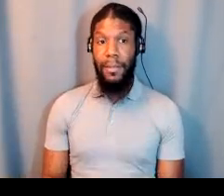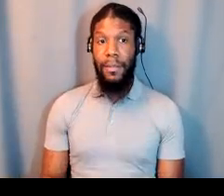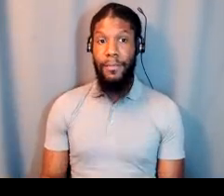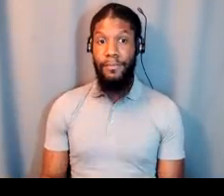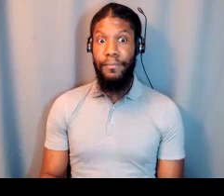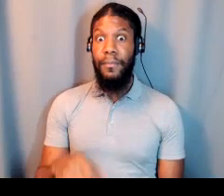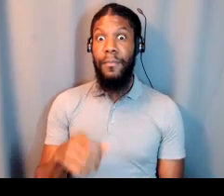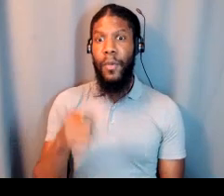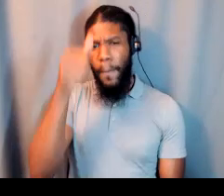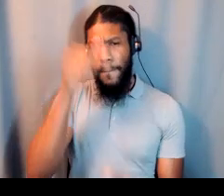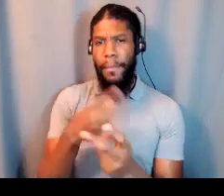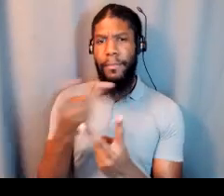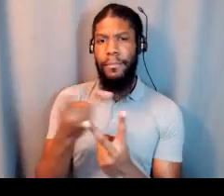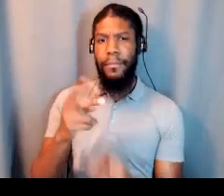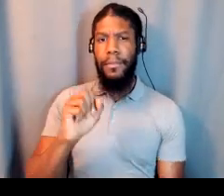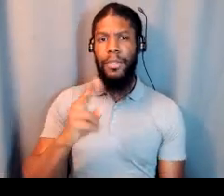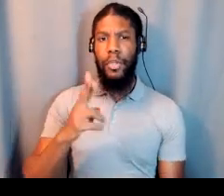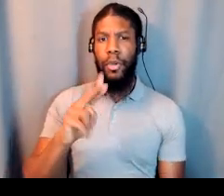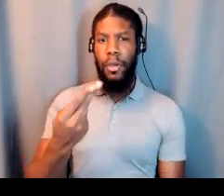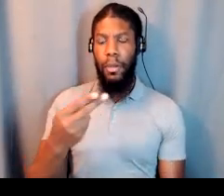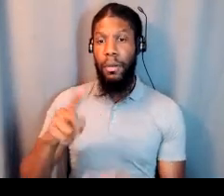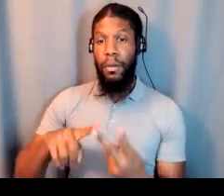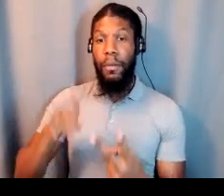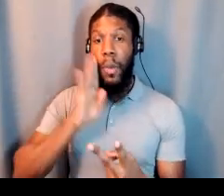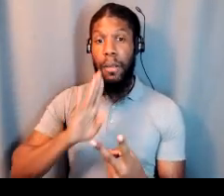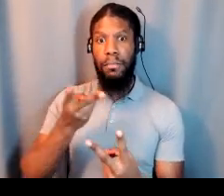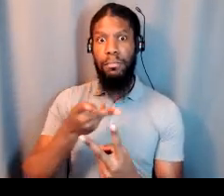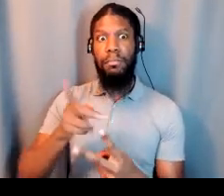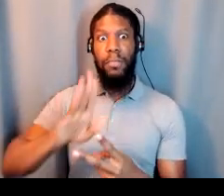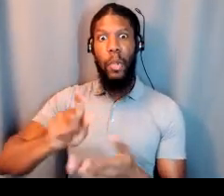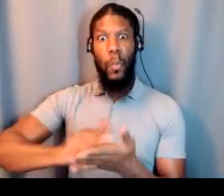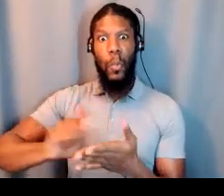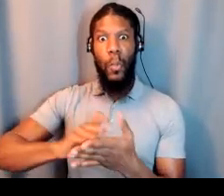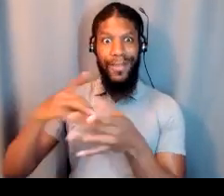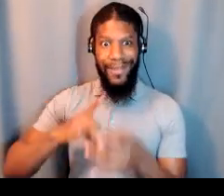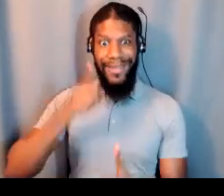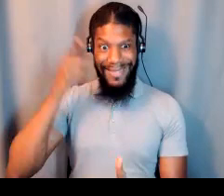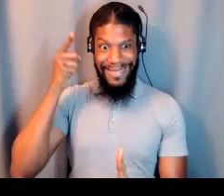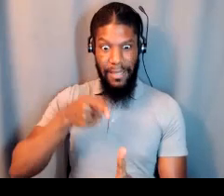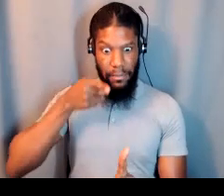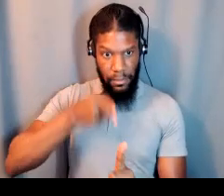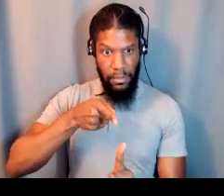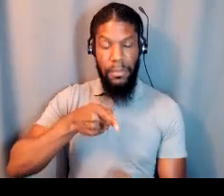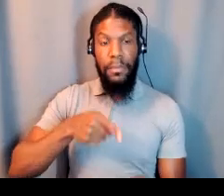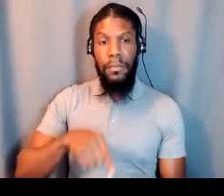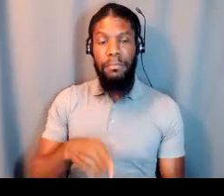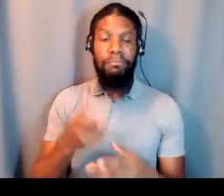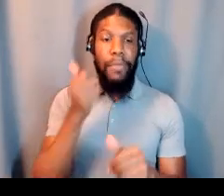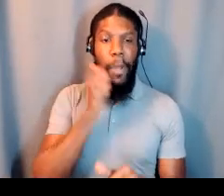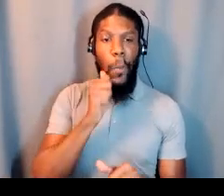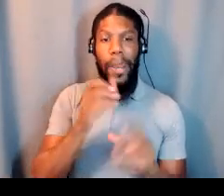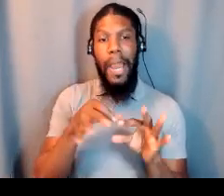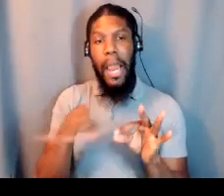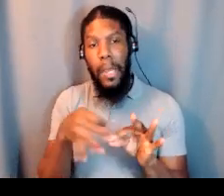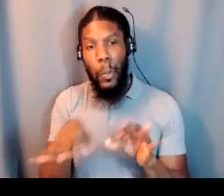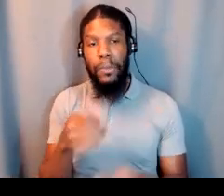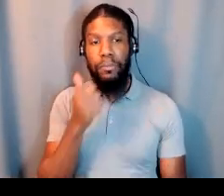because that's really what they're writing about. I mean they were writing about the oppression